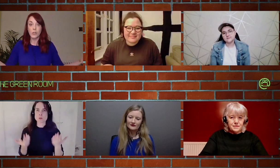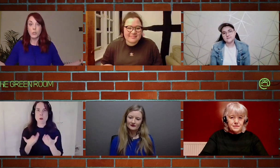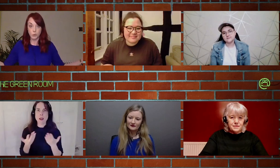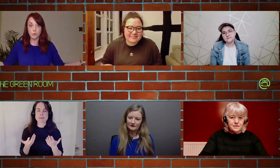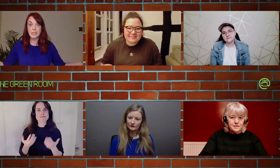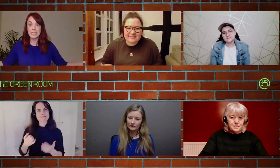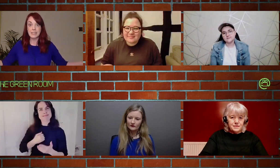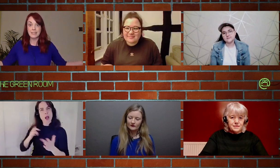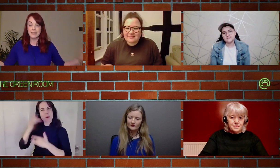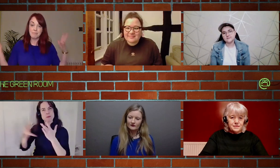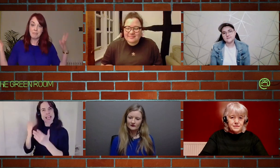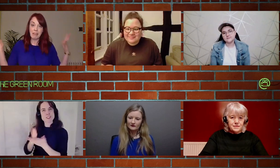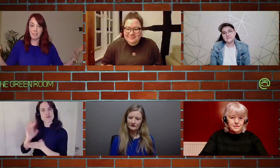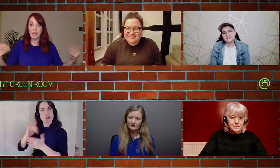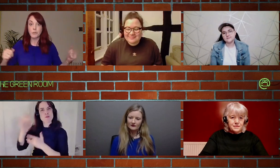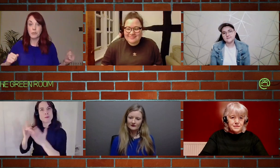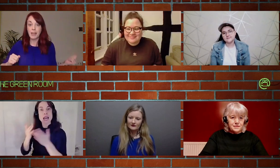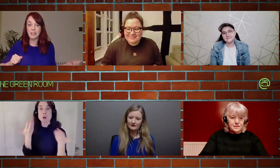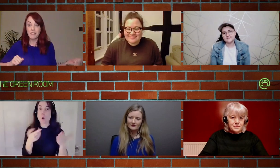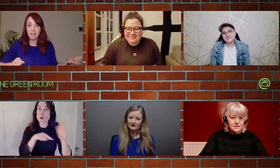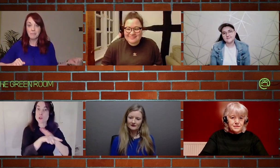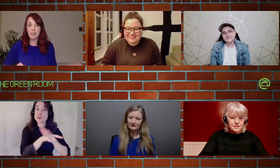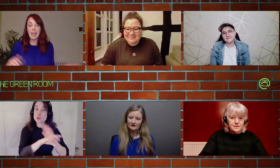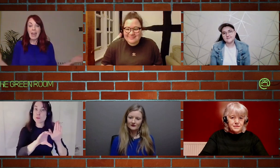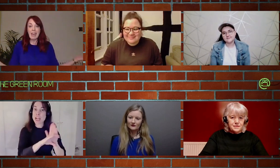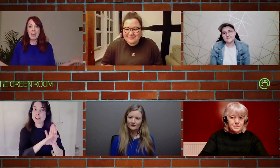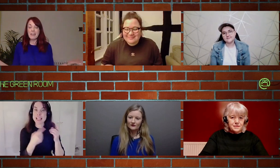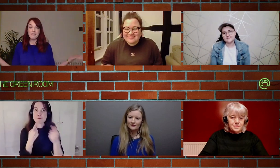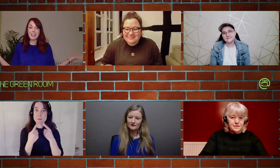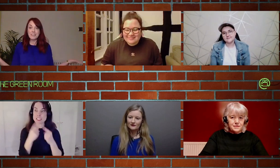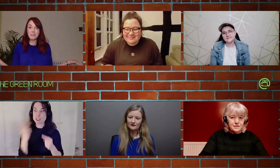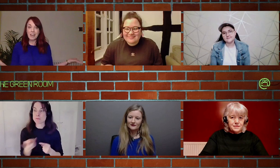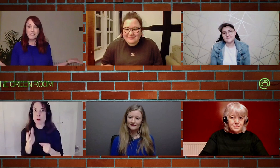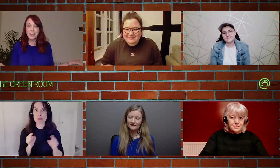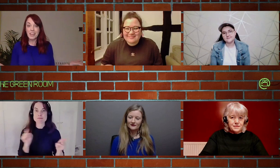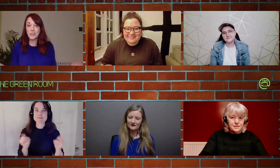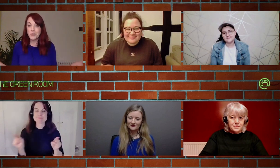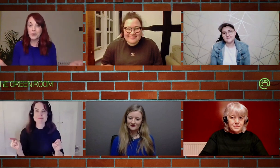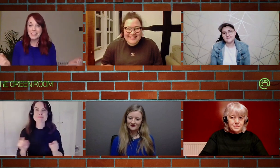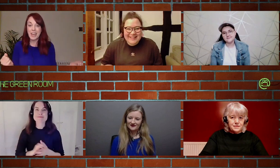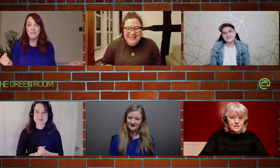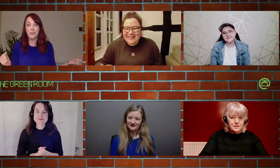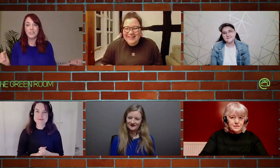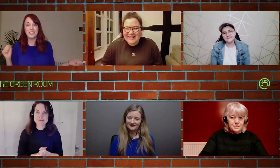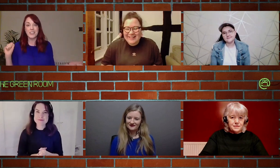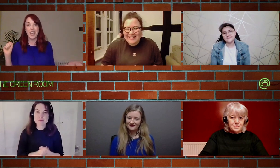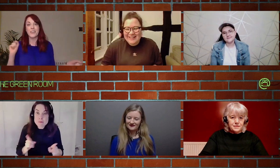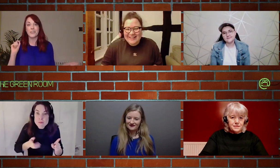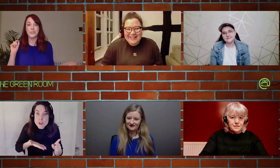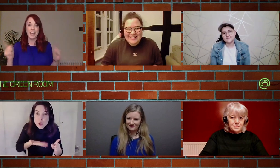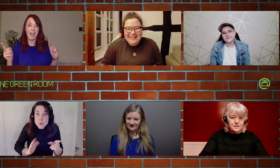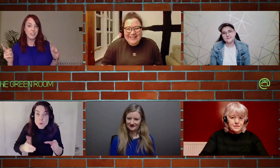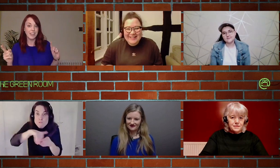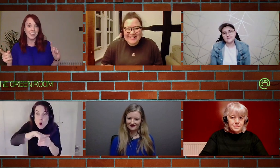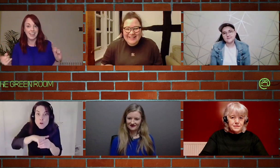social medias, if that's your kind of thing If that is your kind of thing and you do want to get involved in the chat, you can use the hashtag